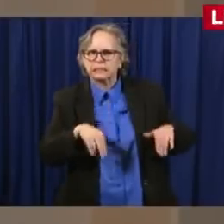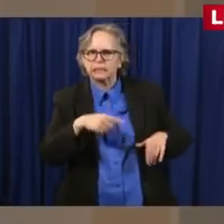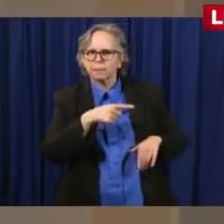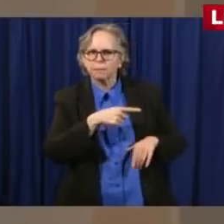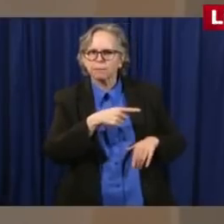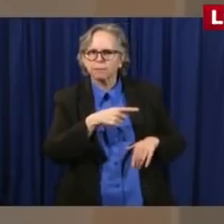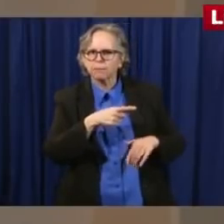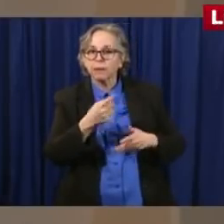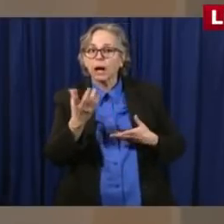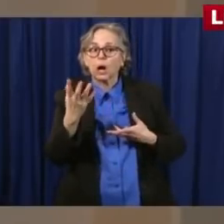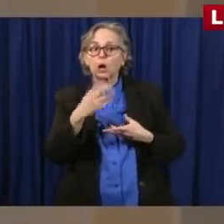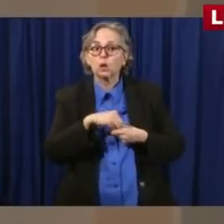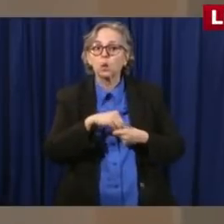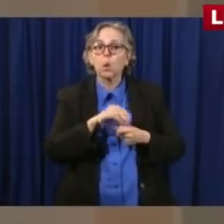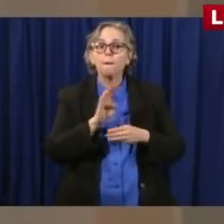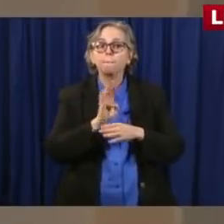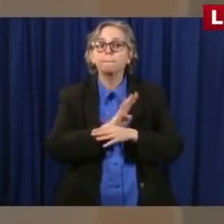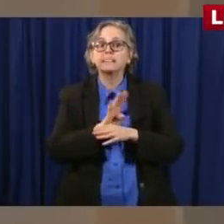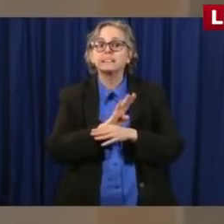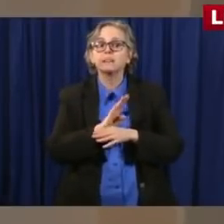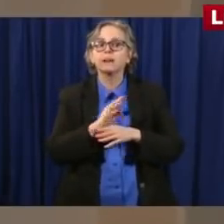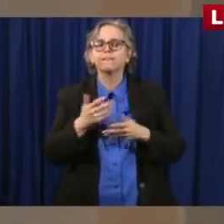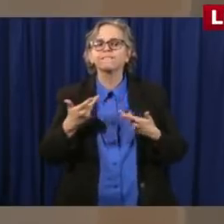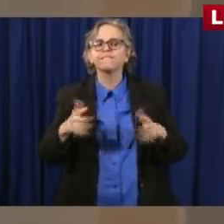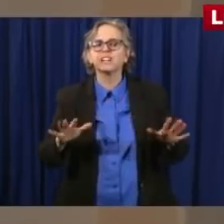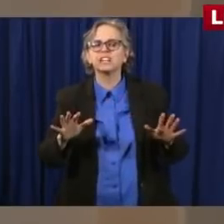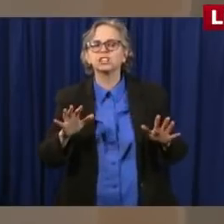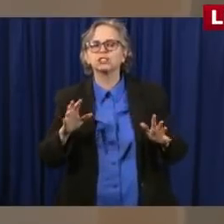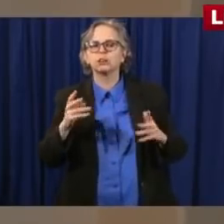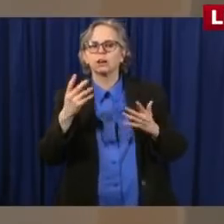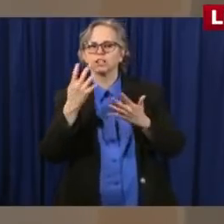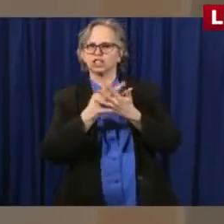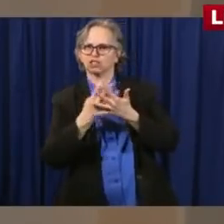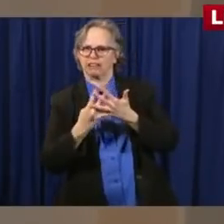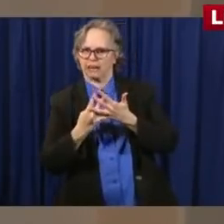WE HAVE SCREENED THIS SYSTEM.